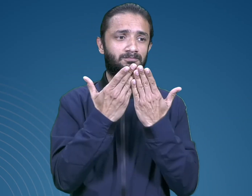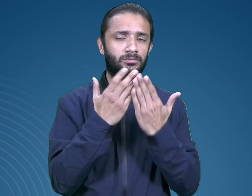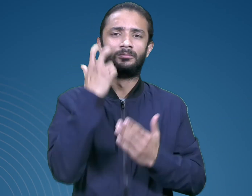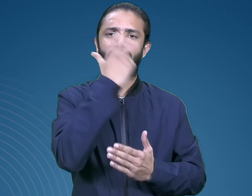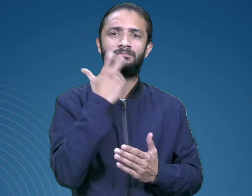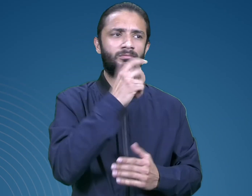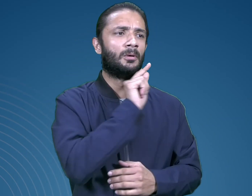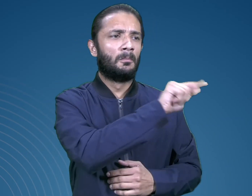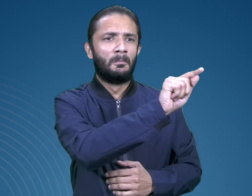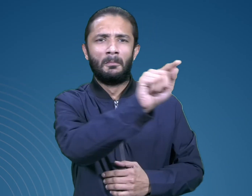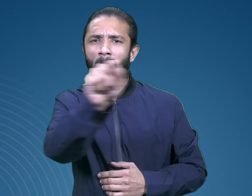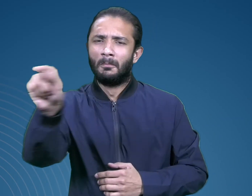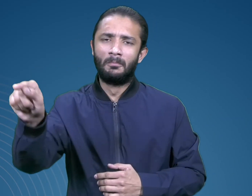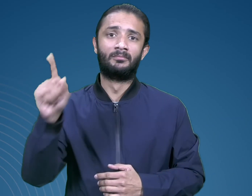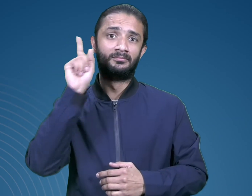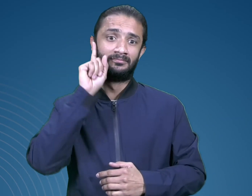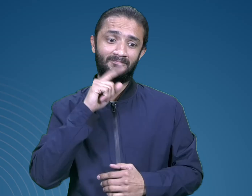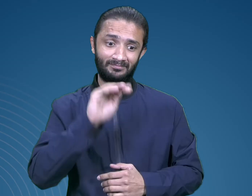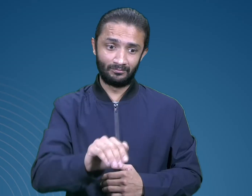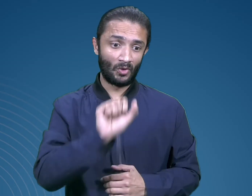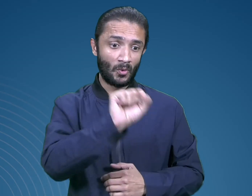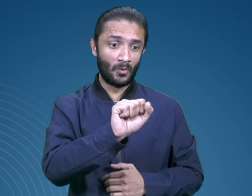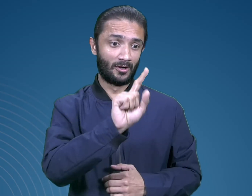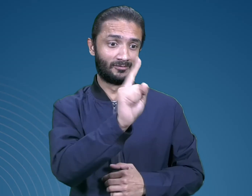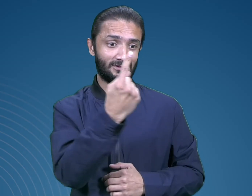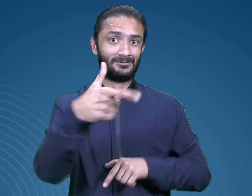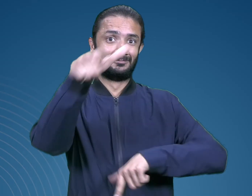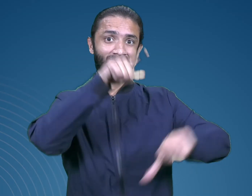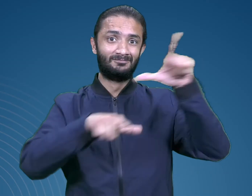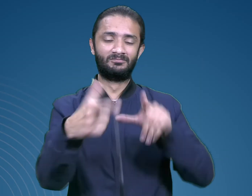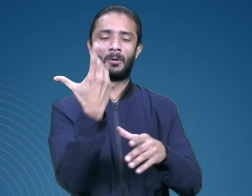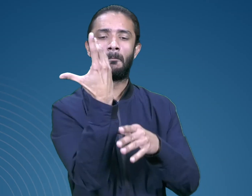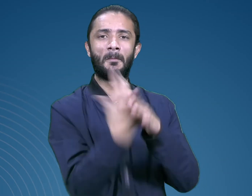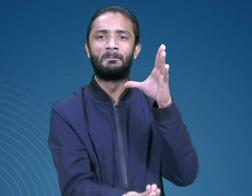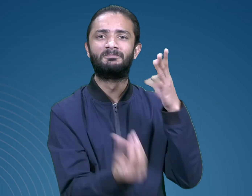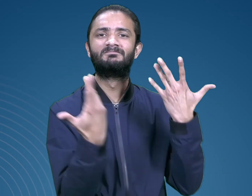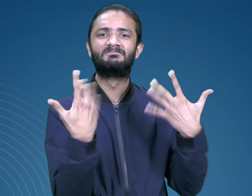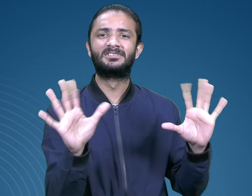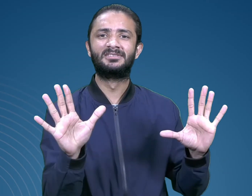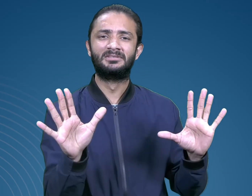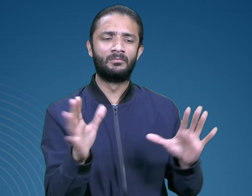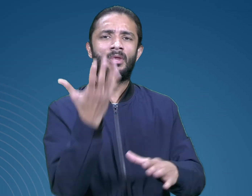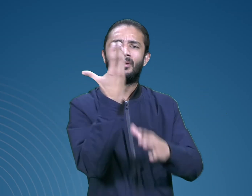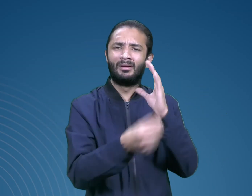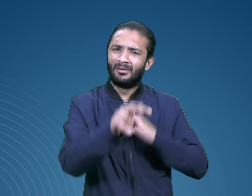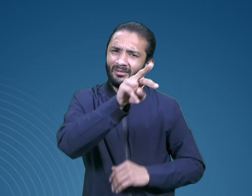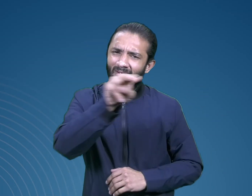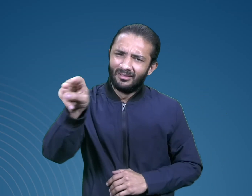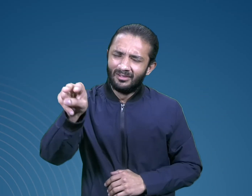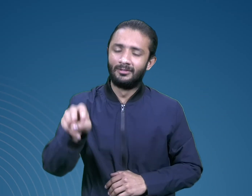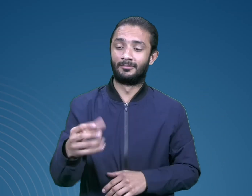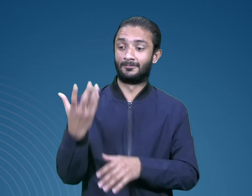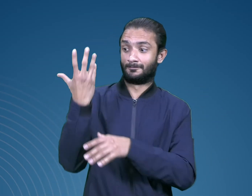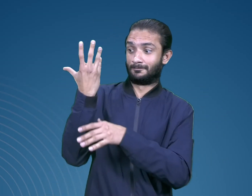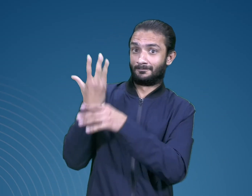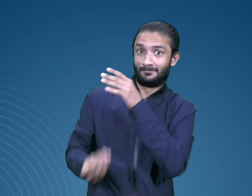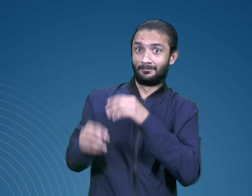and that mindset has been engrained in almost all the deaf schools of India. This has lead to language deprivation in deaf children.